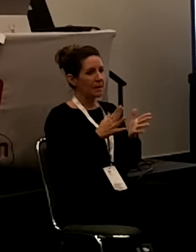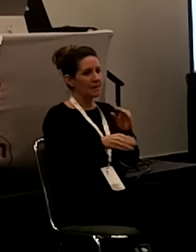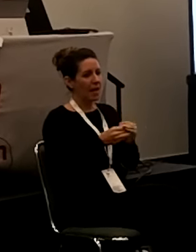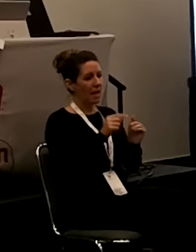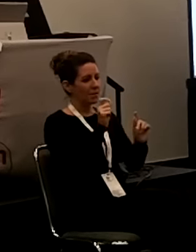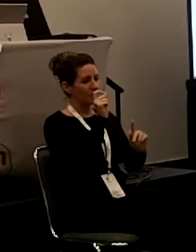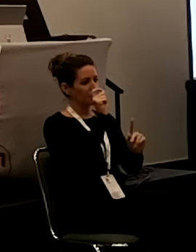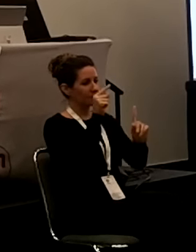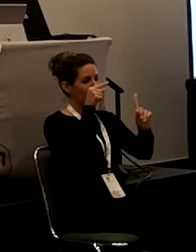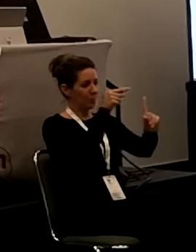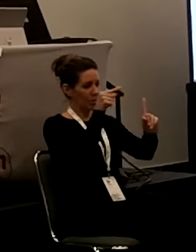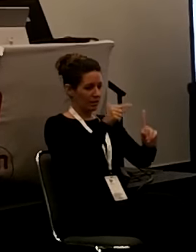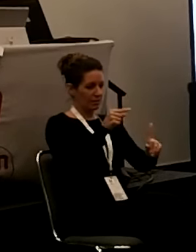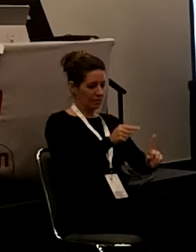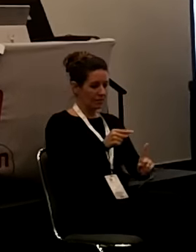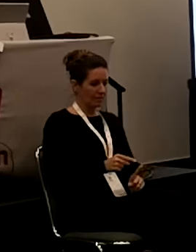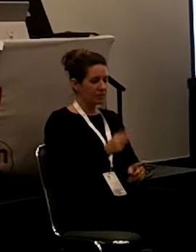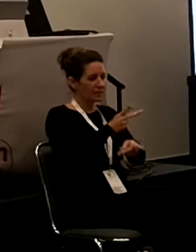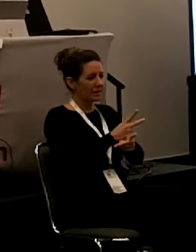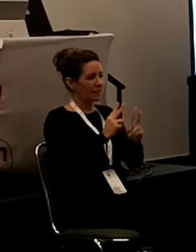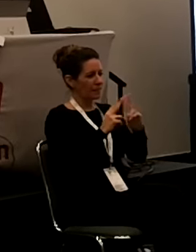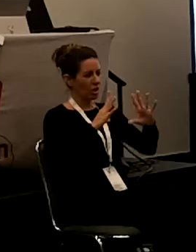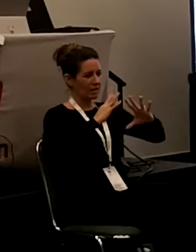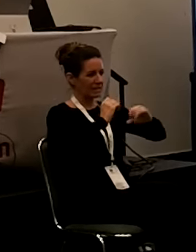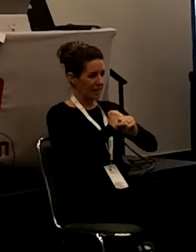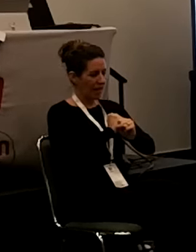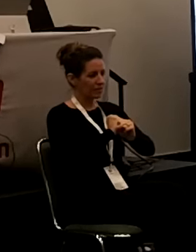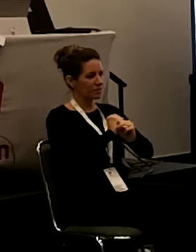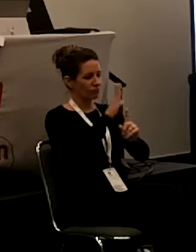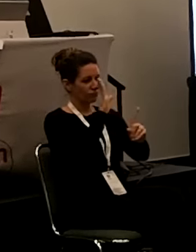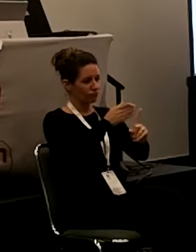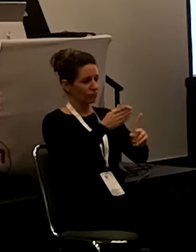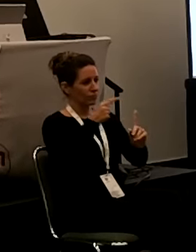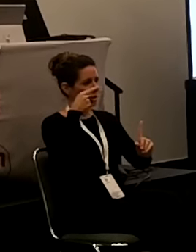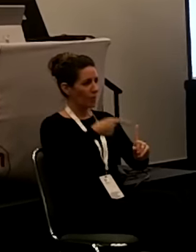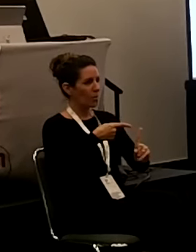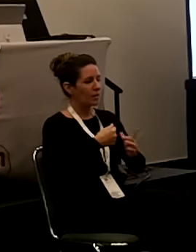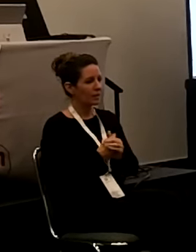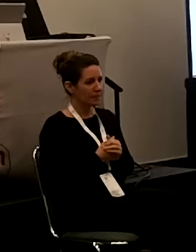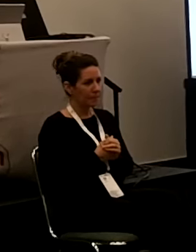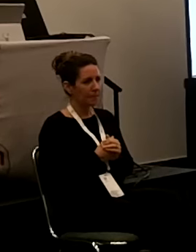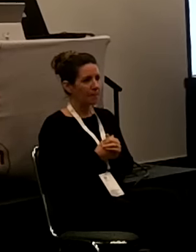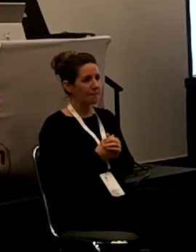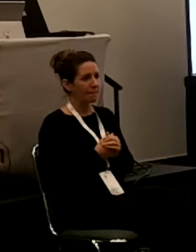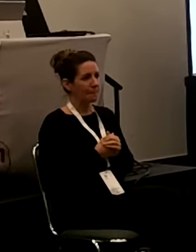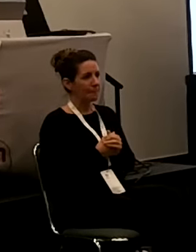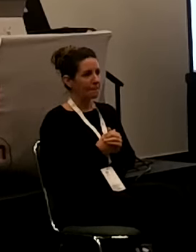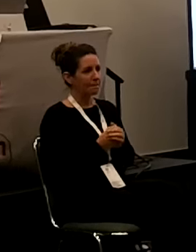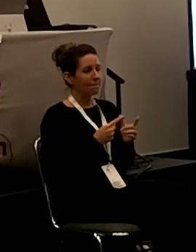keep it very just concise or to the point. And then, have links, like